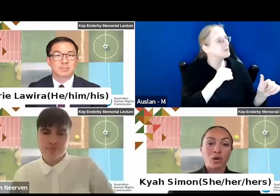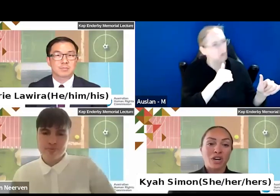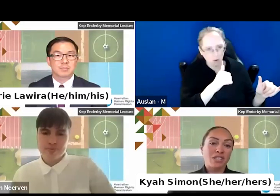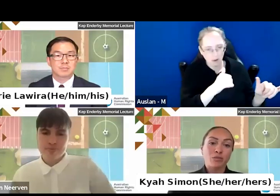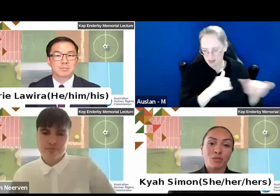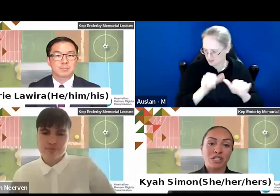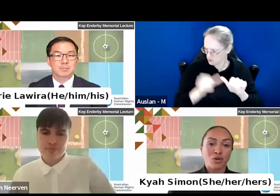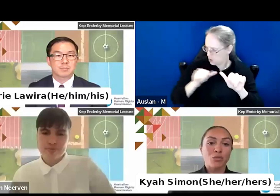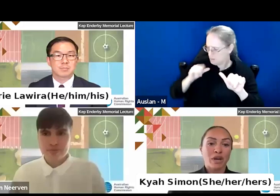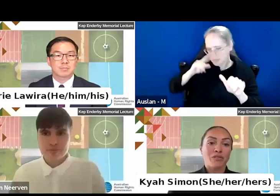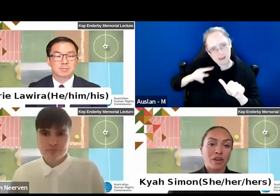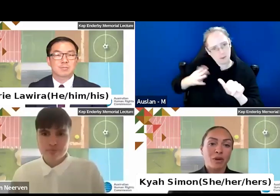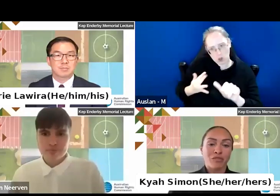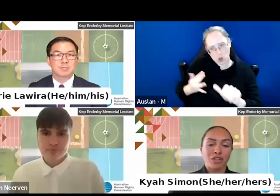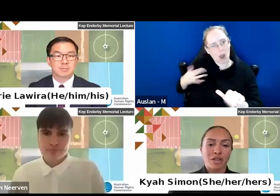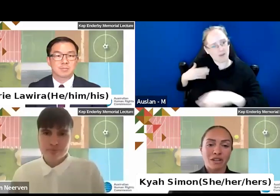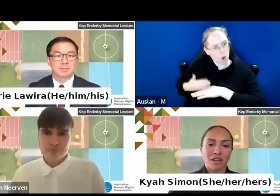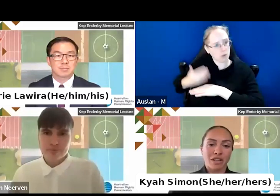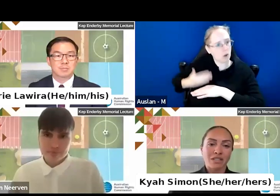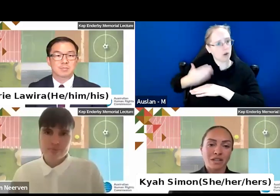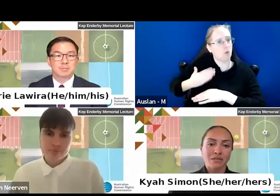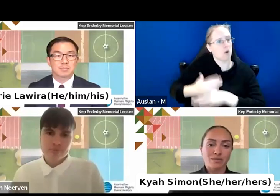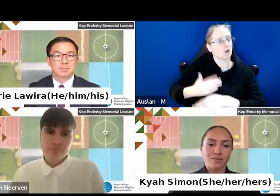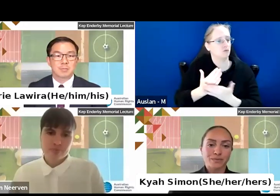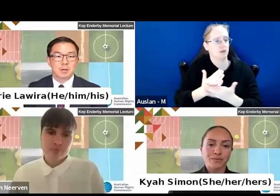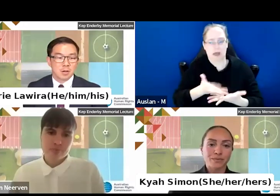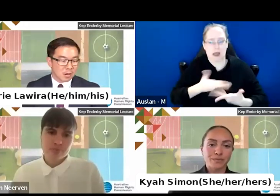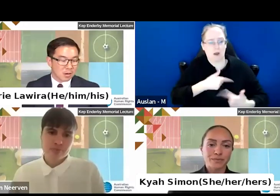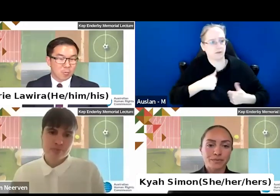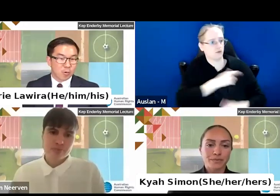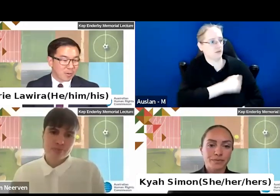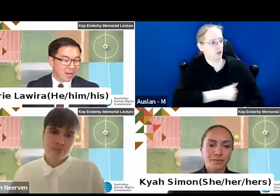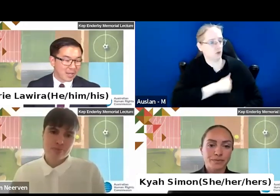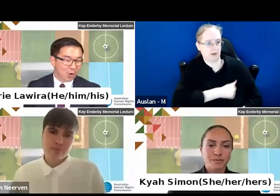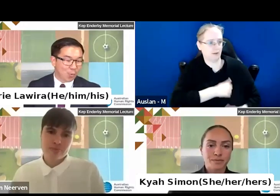what it is to be a matilda and be that female professional athlete these days. Well, Melina, your